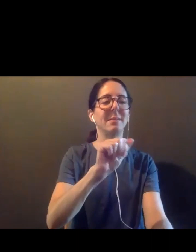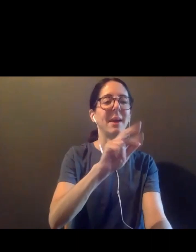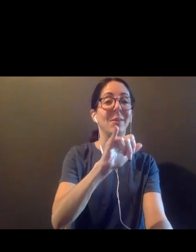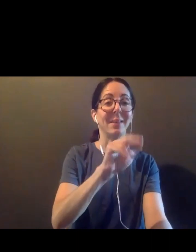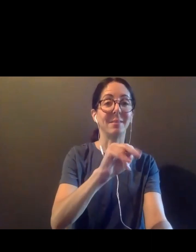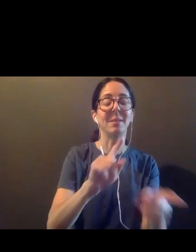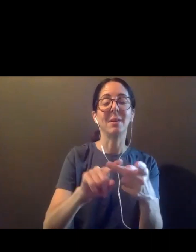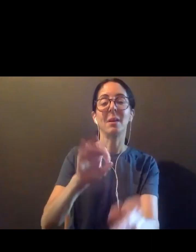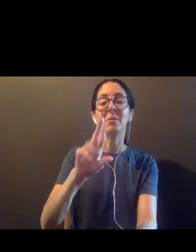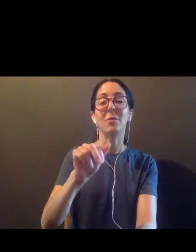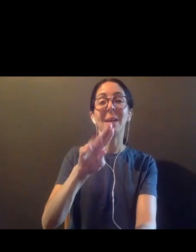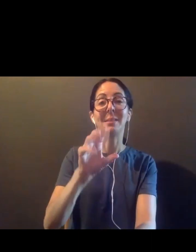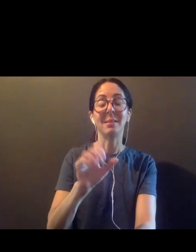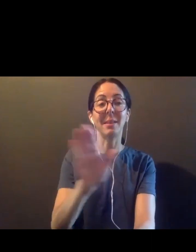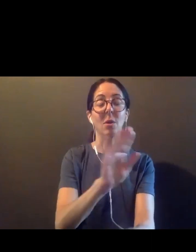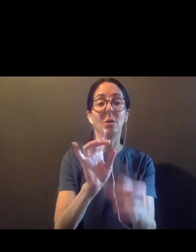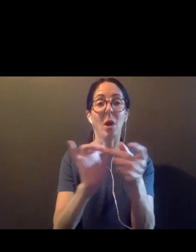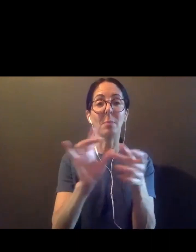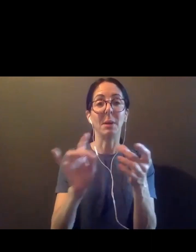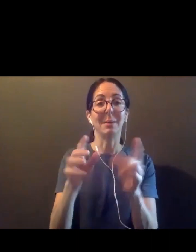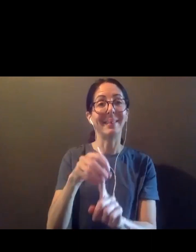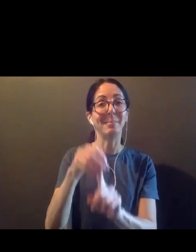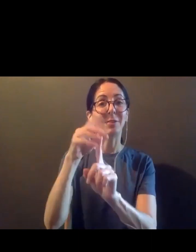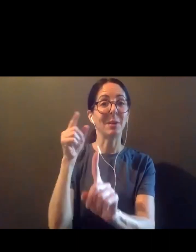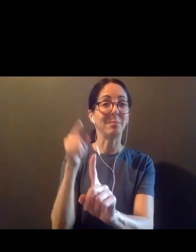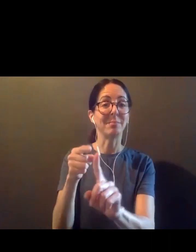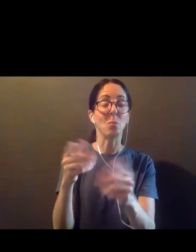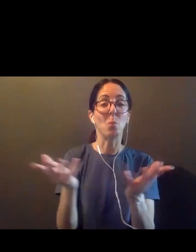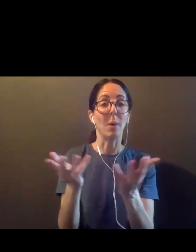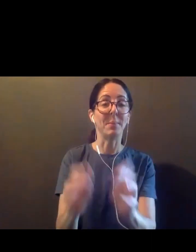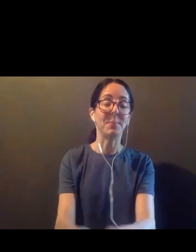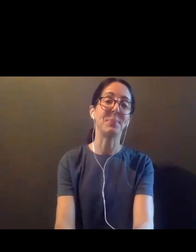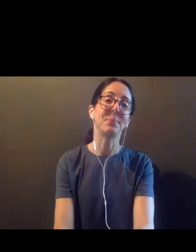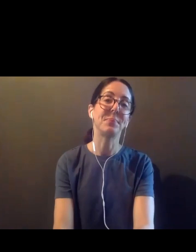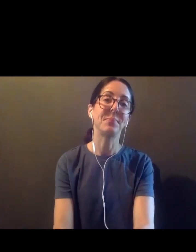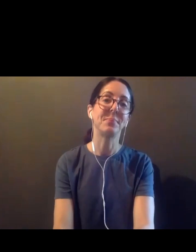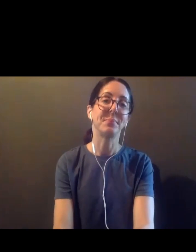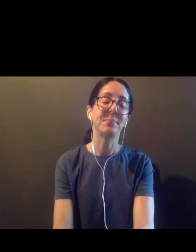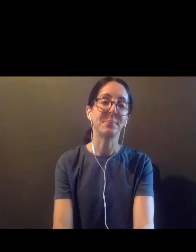Especially with regards to participation.